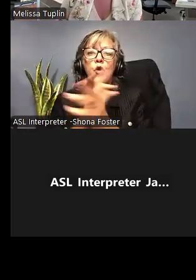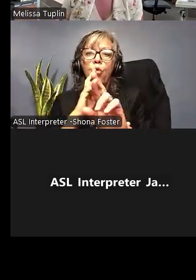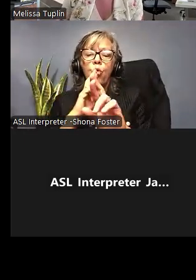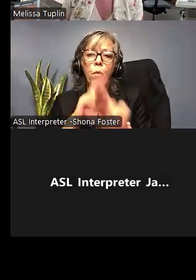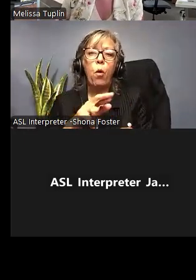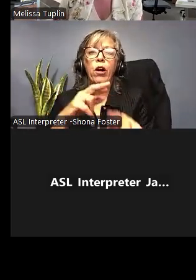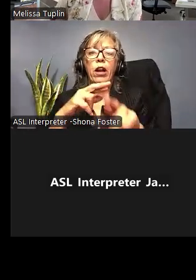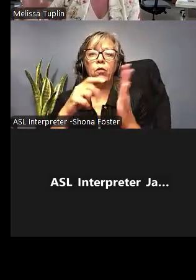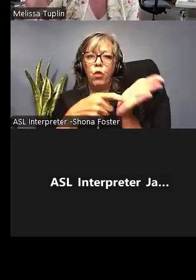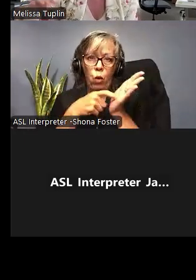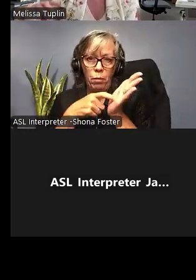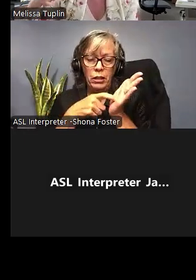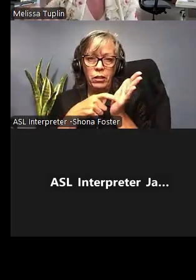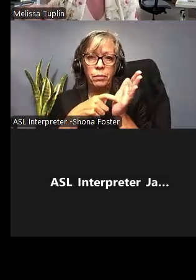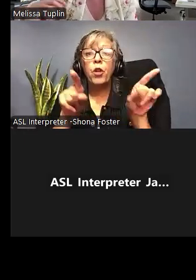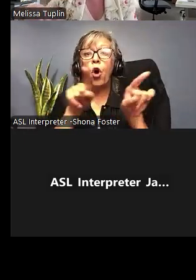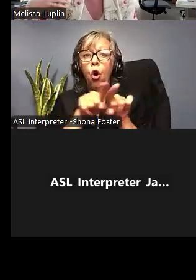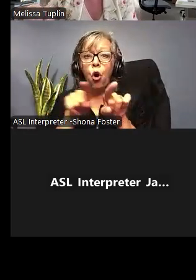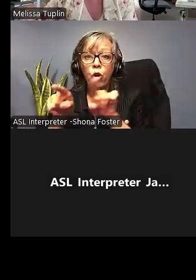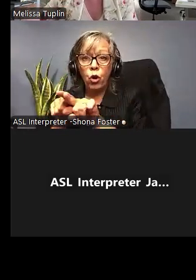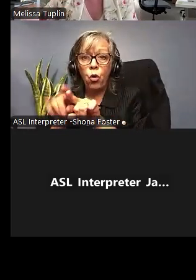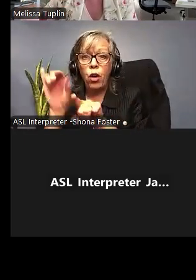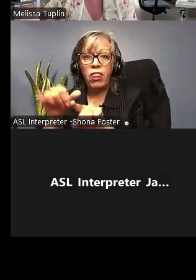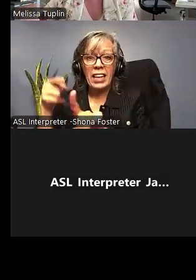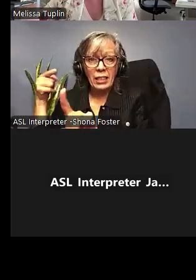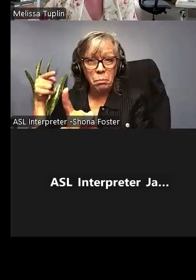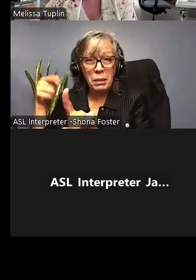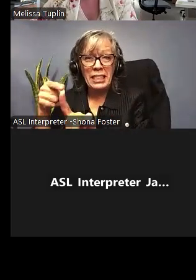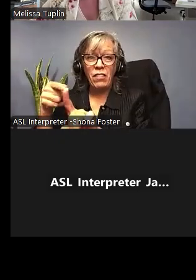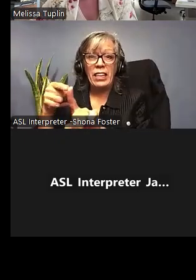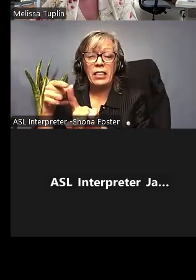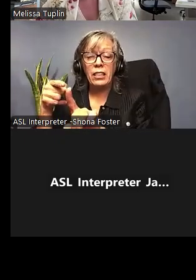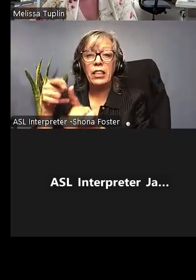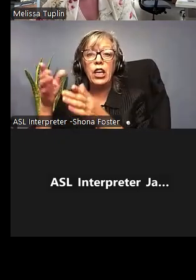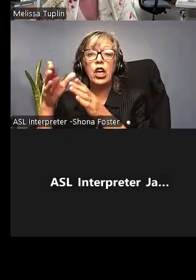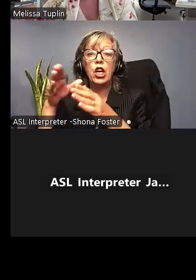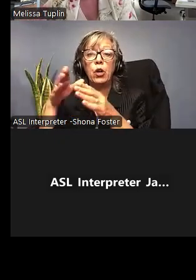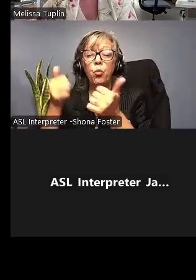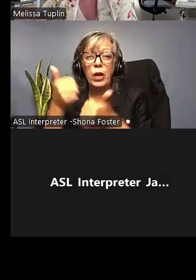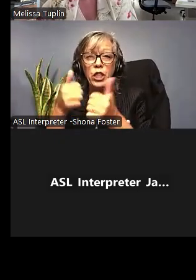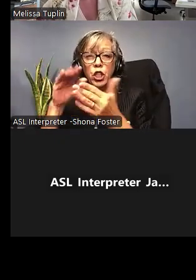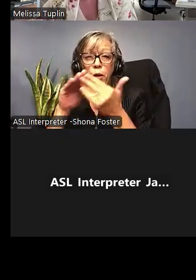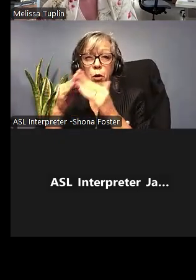Additionally, that specific Community Served section in the programming forms is intended